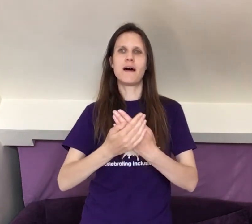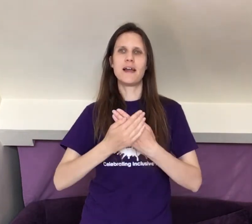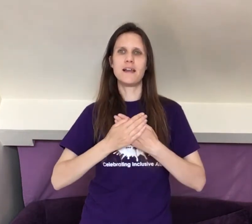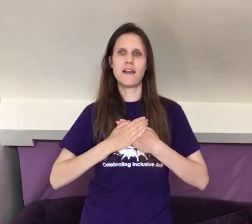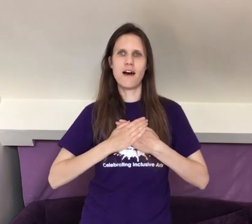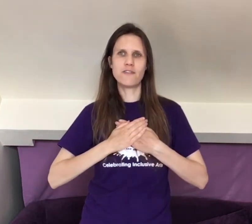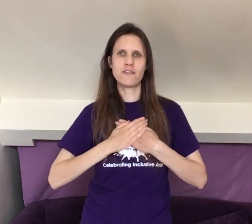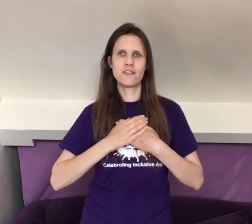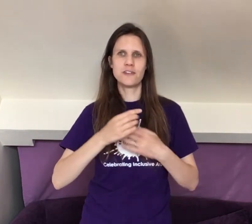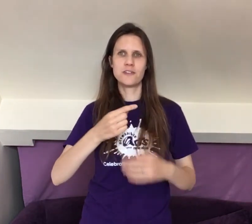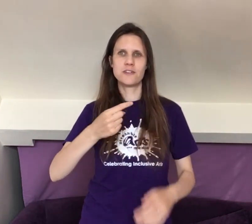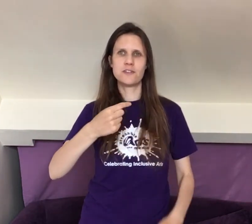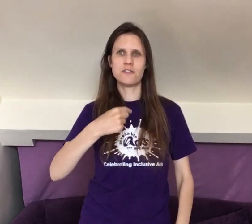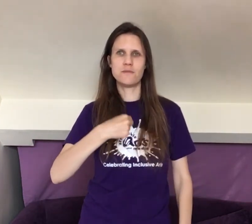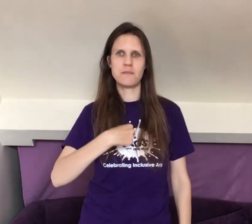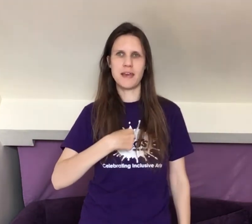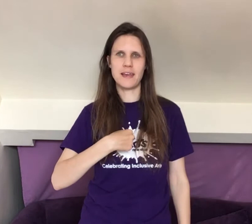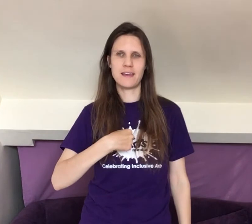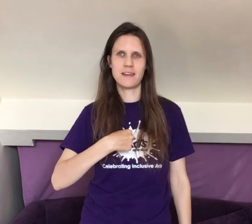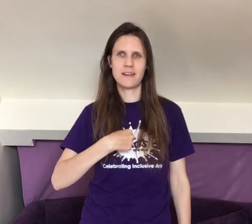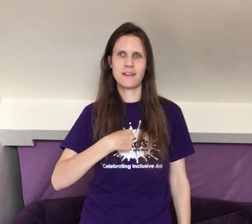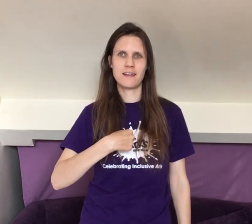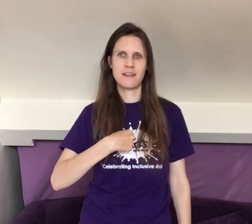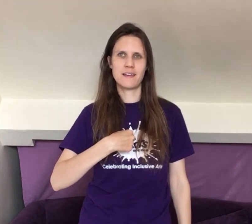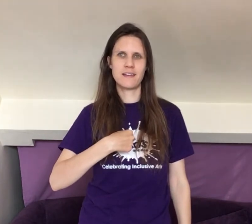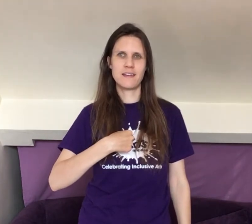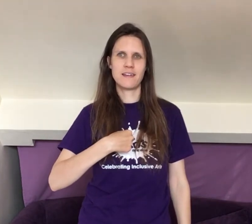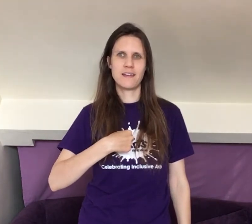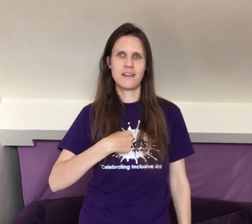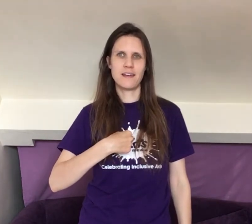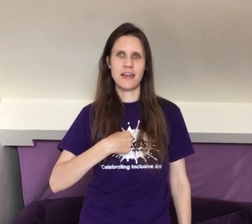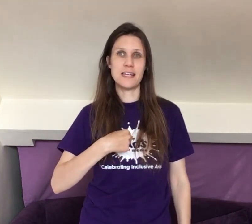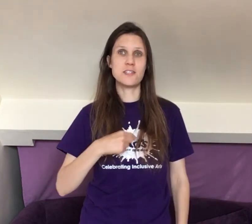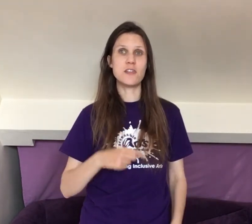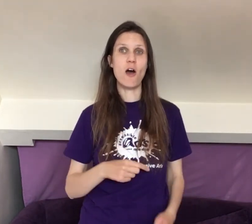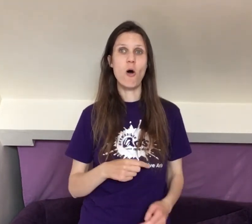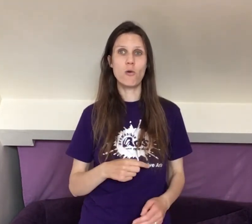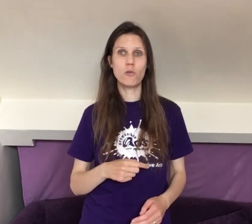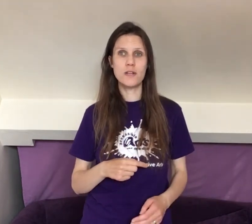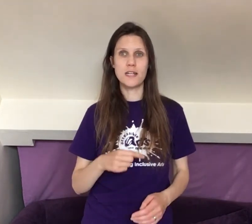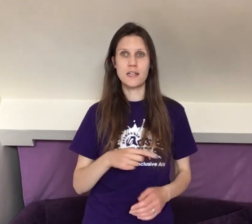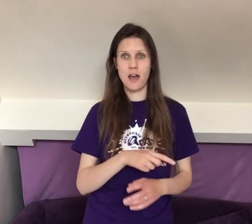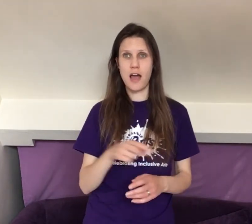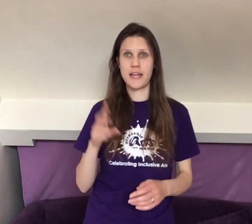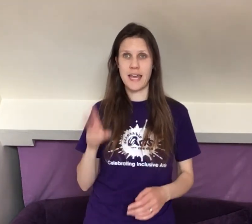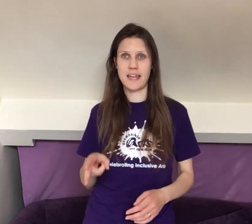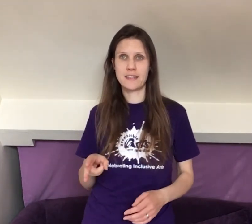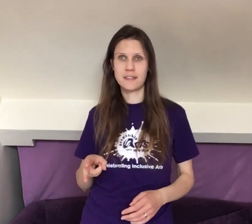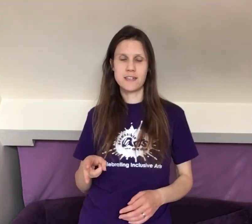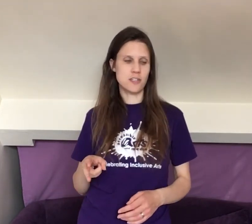My love to me. Ok, let’s do that whole line again.